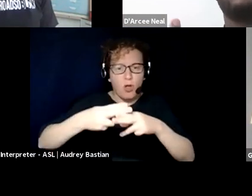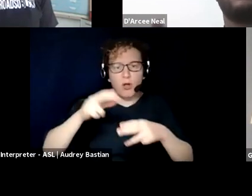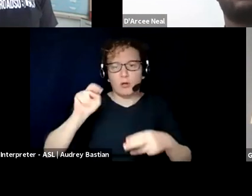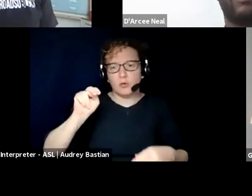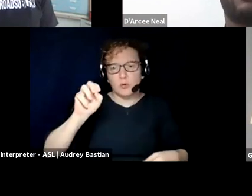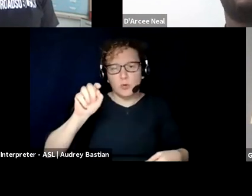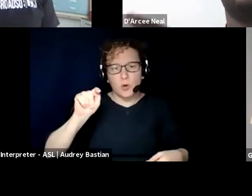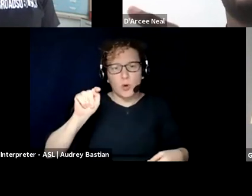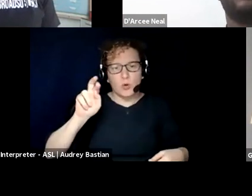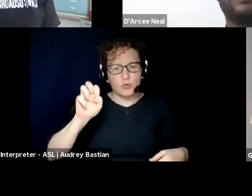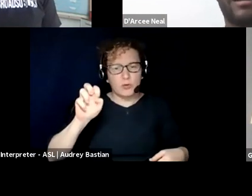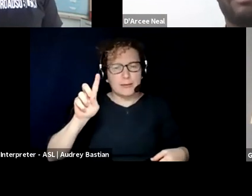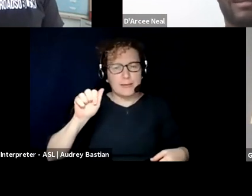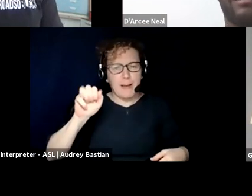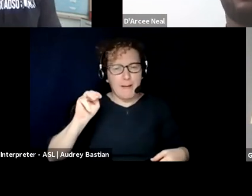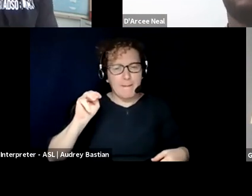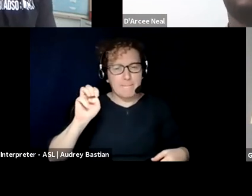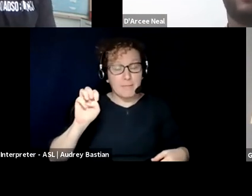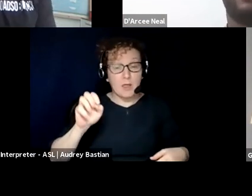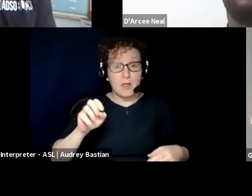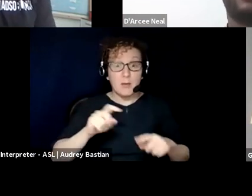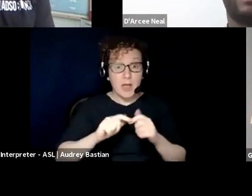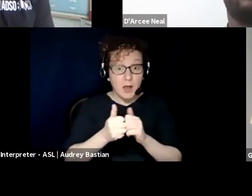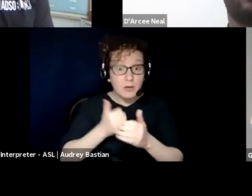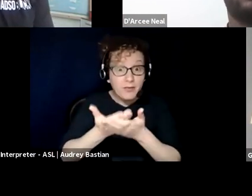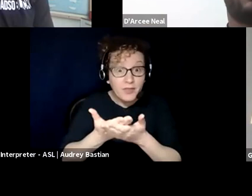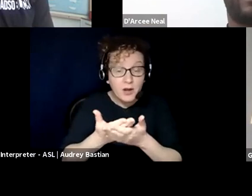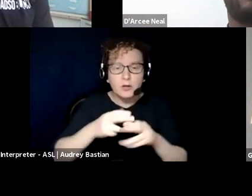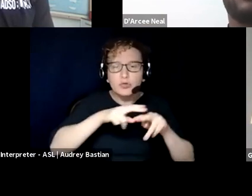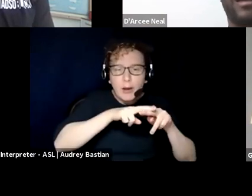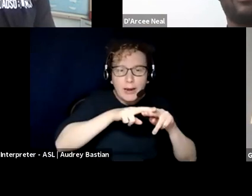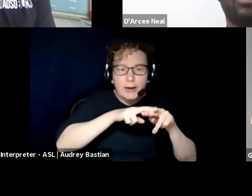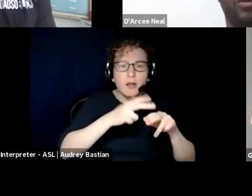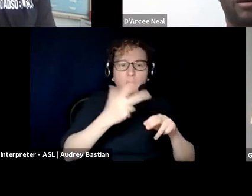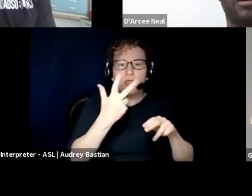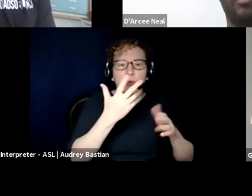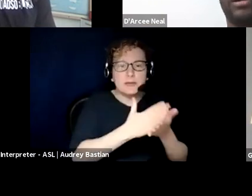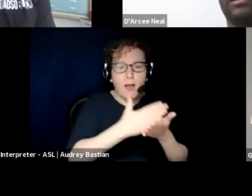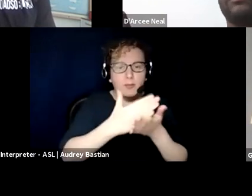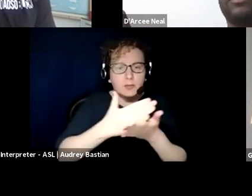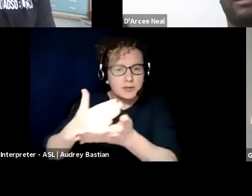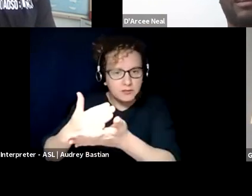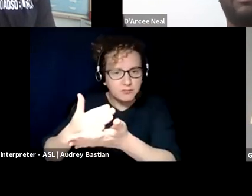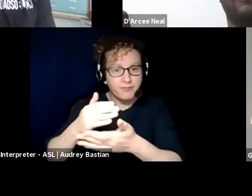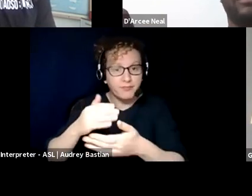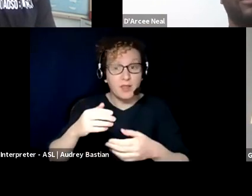to take a train, three stops down and the wheelchair ramp on the wall via Key, via